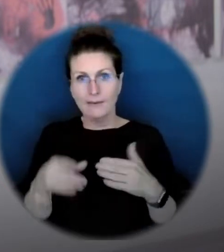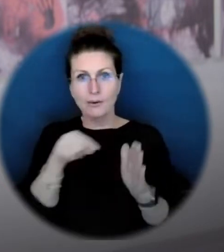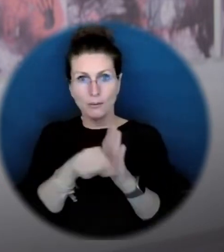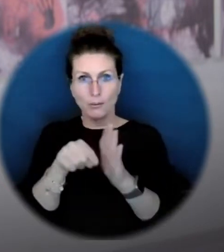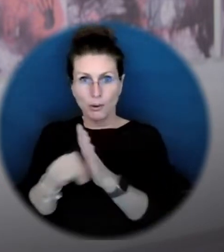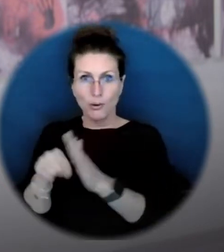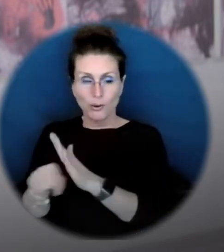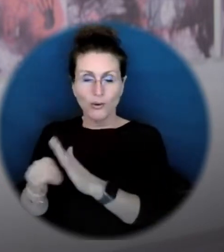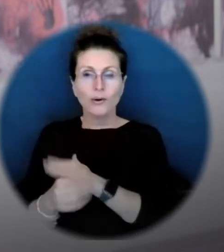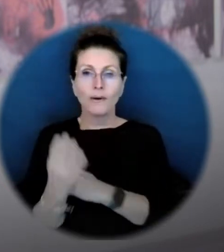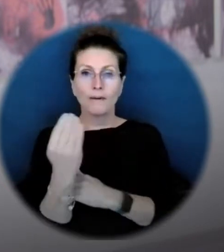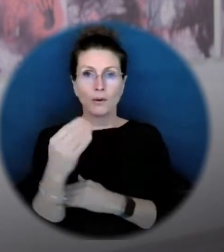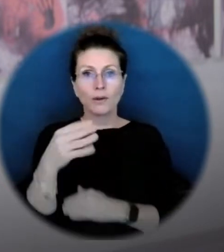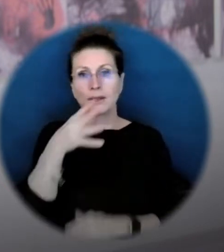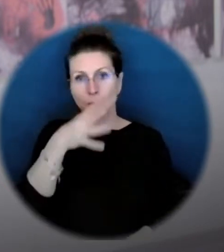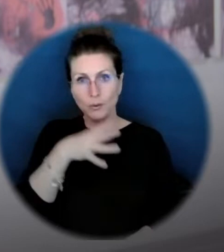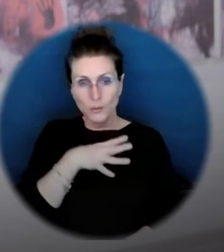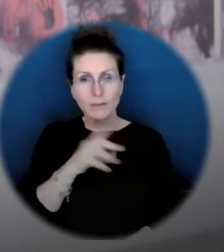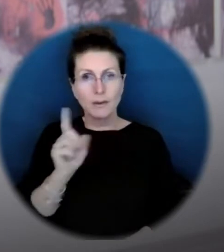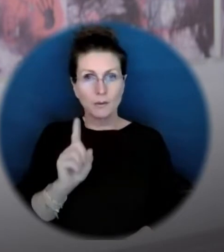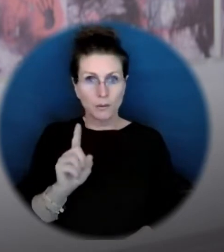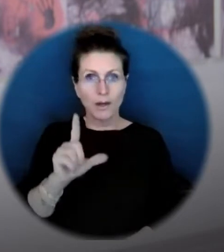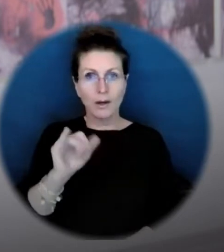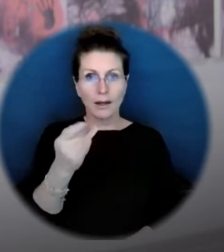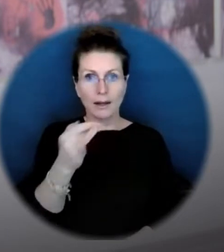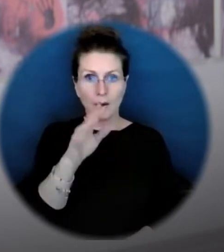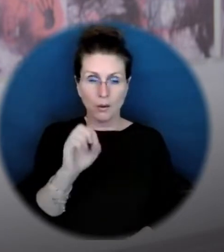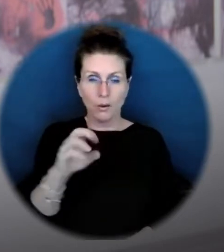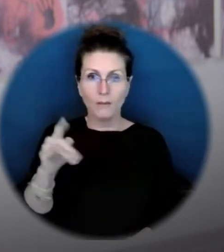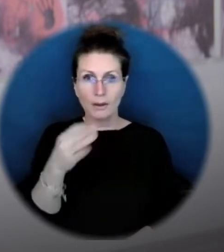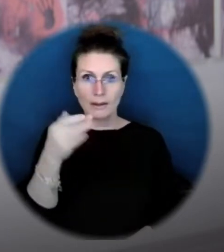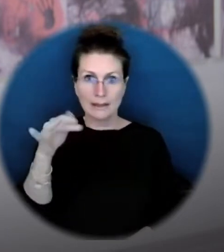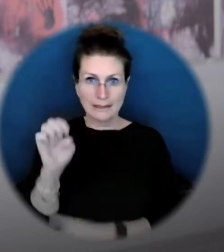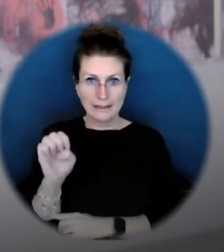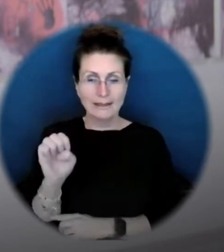at l'Ecole Polytechnique de Montreal on December 6, 1989.